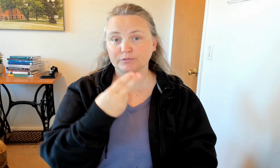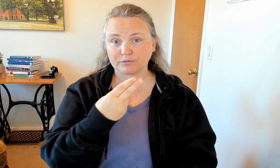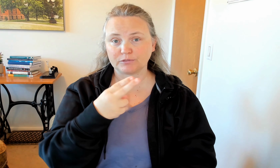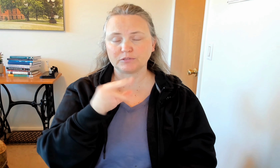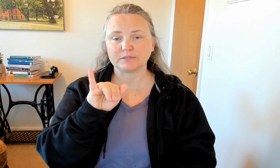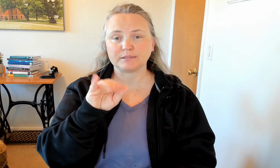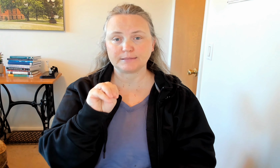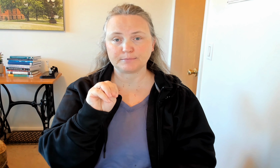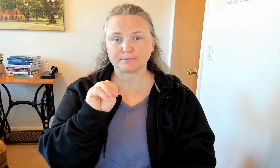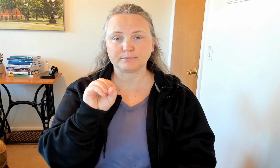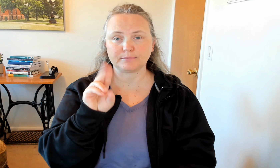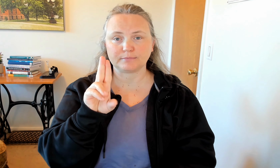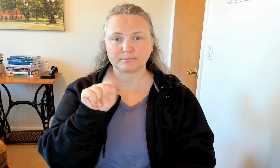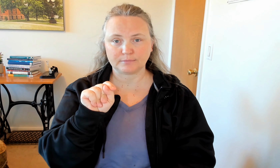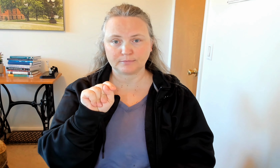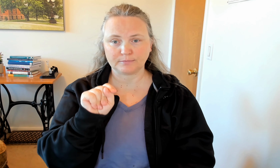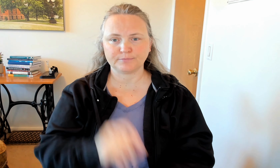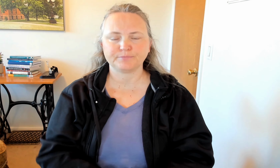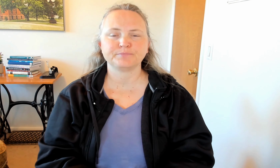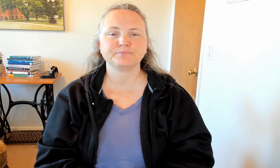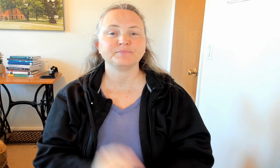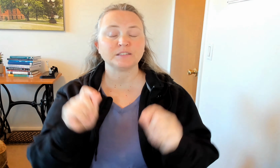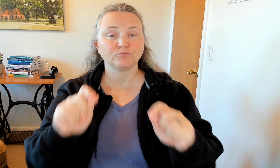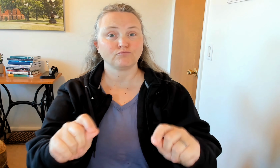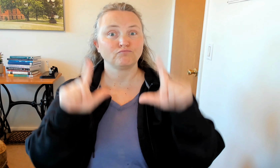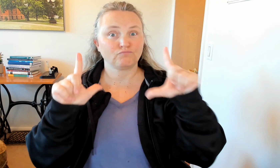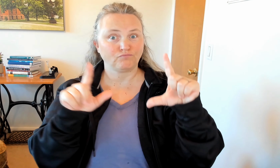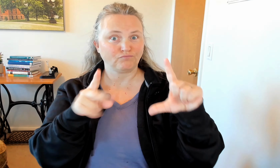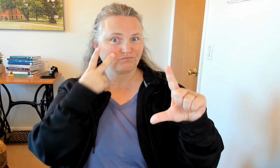K J H IMout.